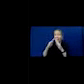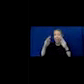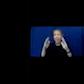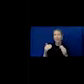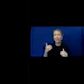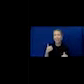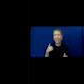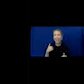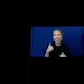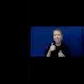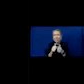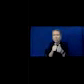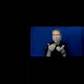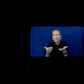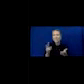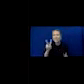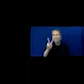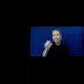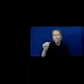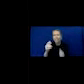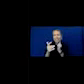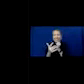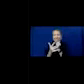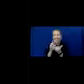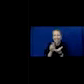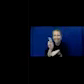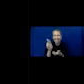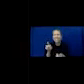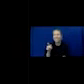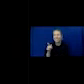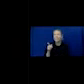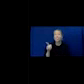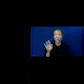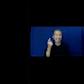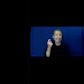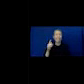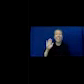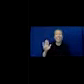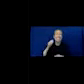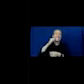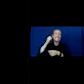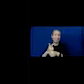It was his sister's memorabilia, but he had taken on the love of Virginia Tech as well.